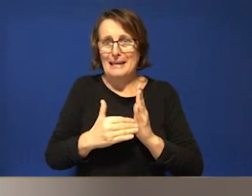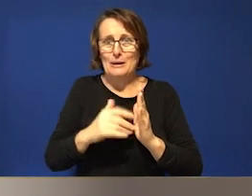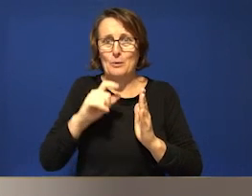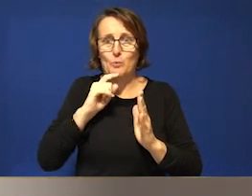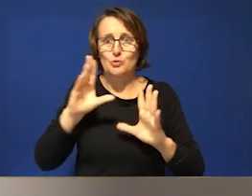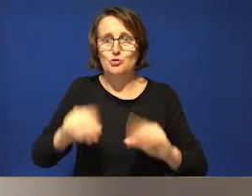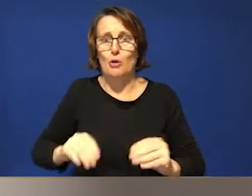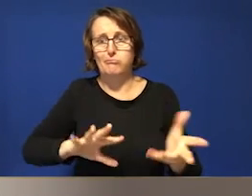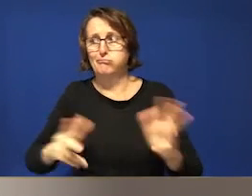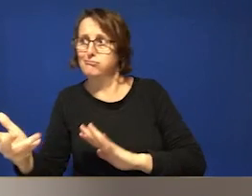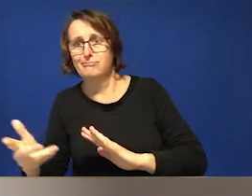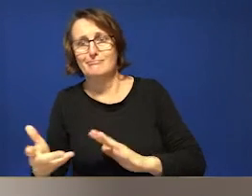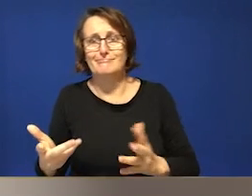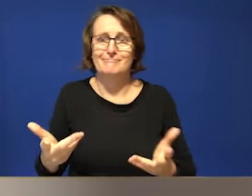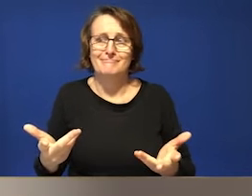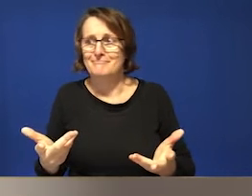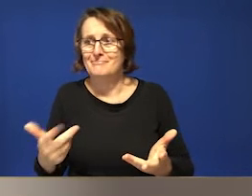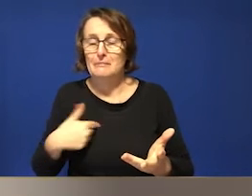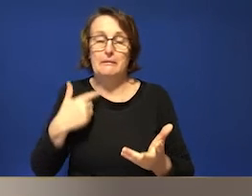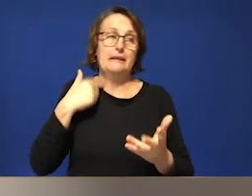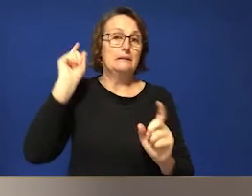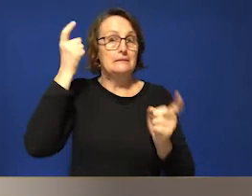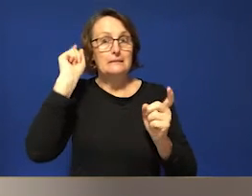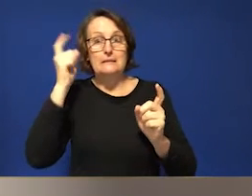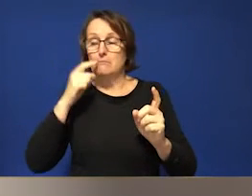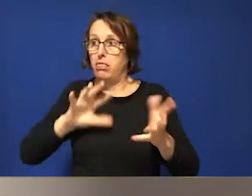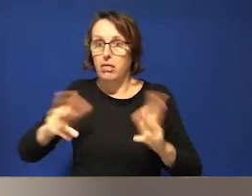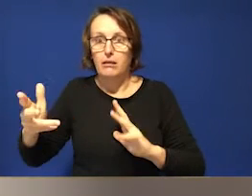Like I think there were so many things that could have stopped the project